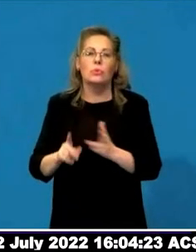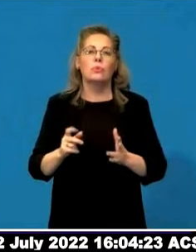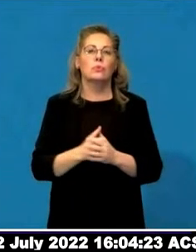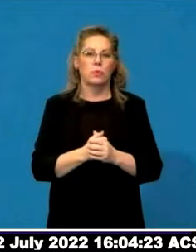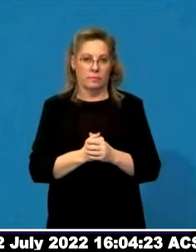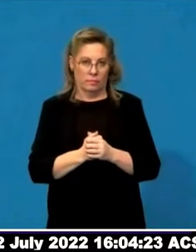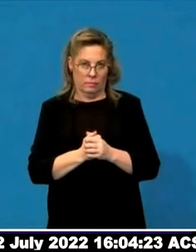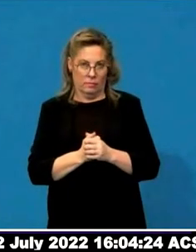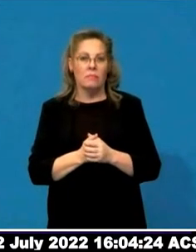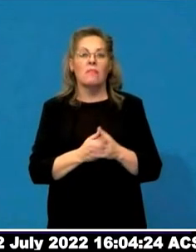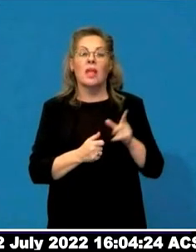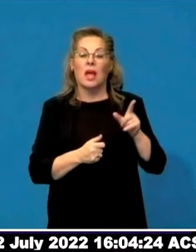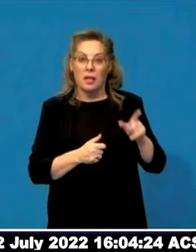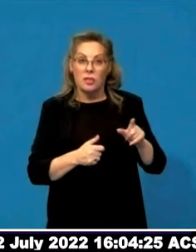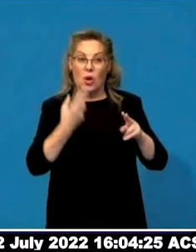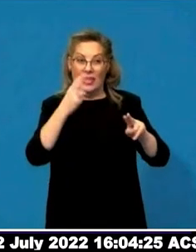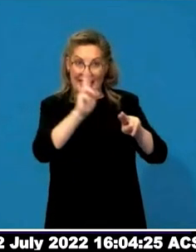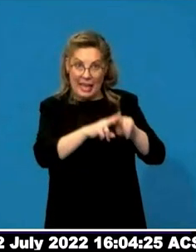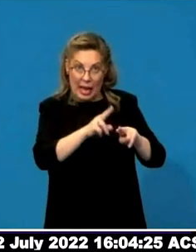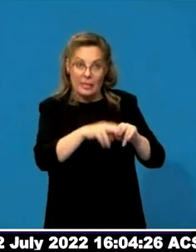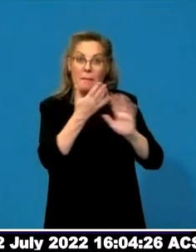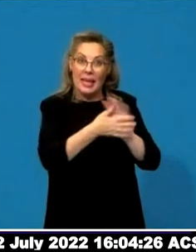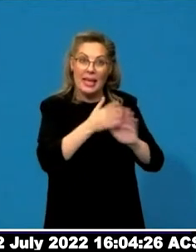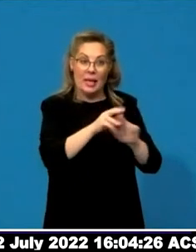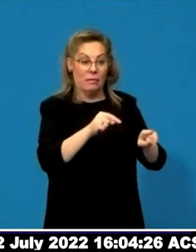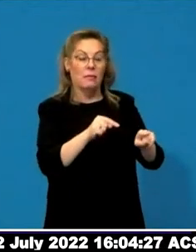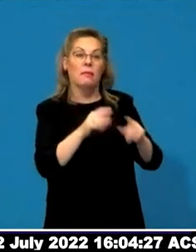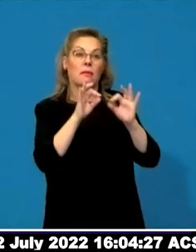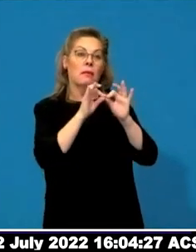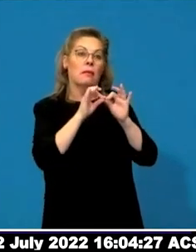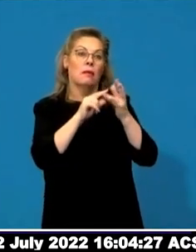that's Boyzie's partner's father? Yes.